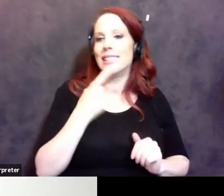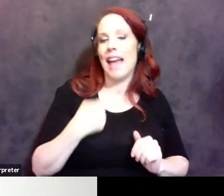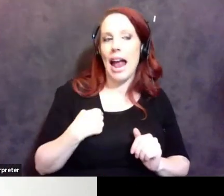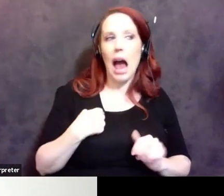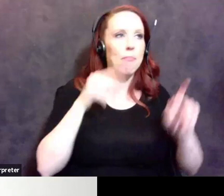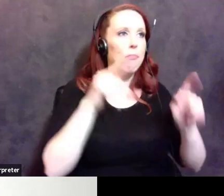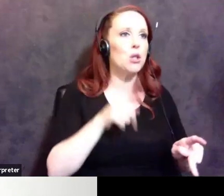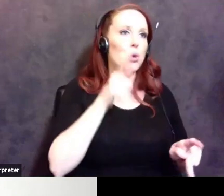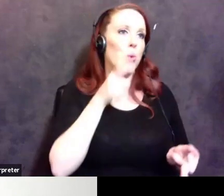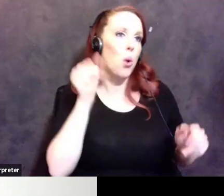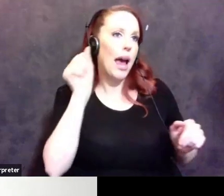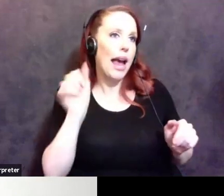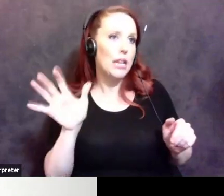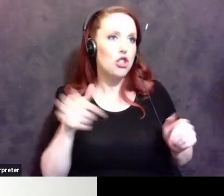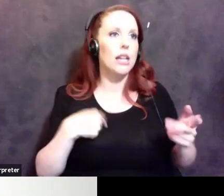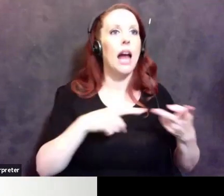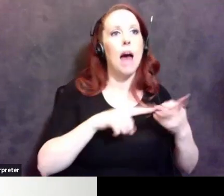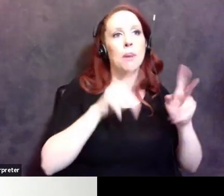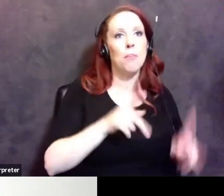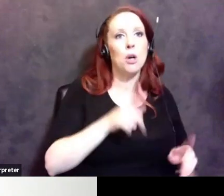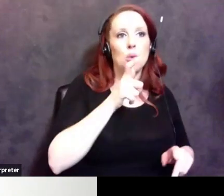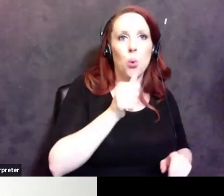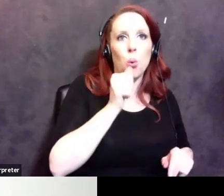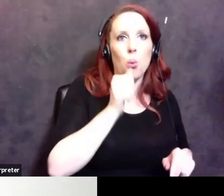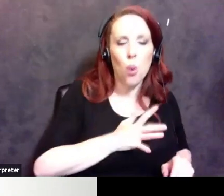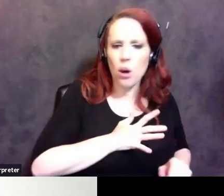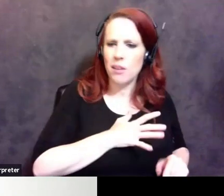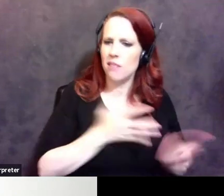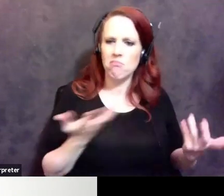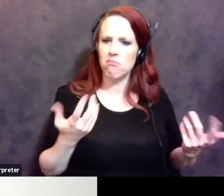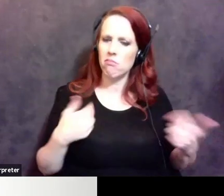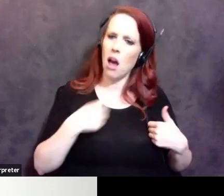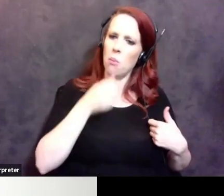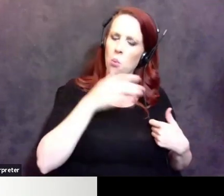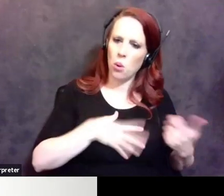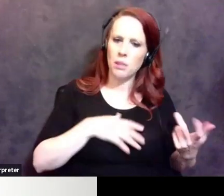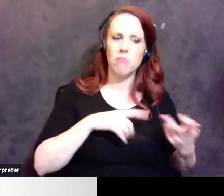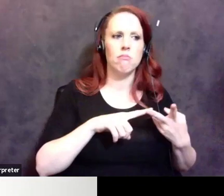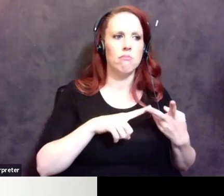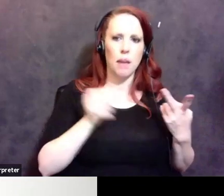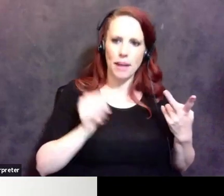who is a woman, right? I am not distancing myself from my other identities. So I will